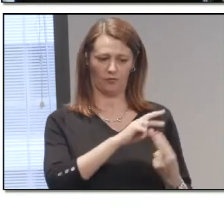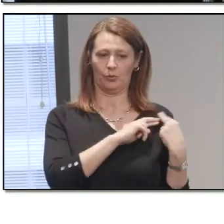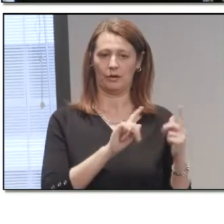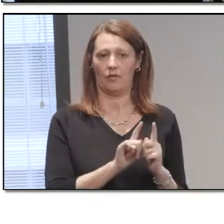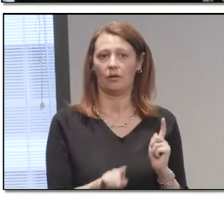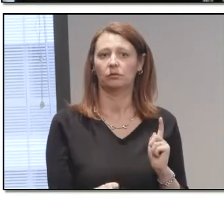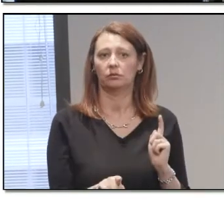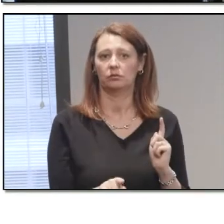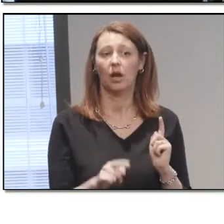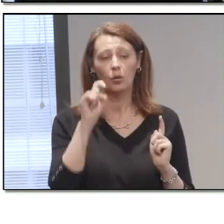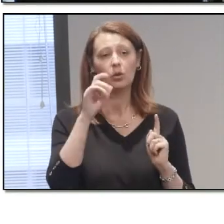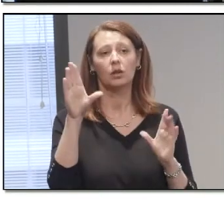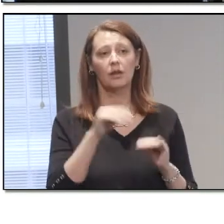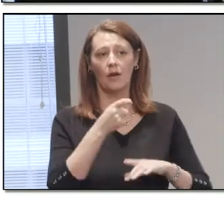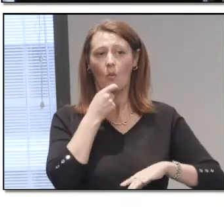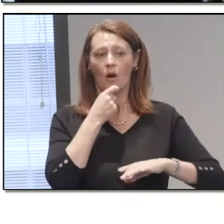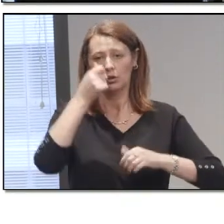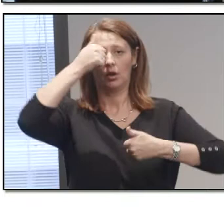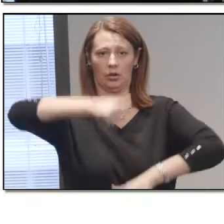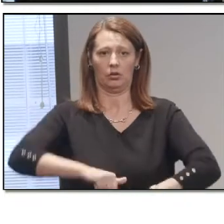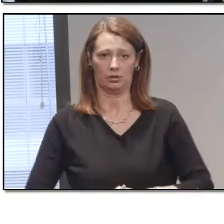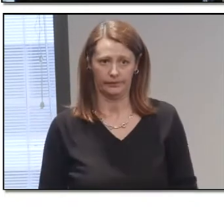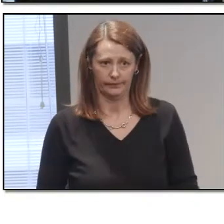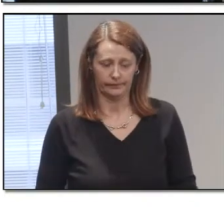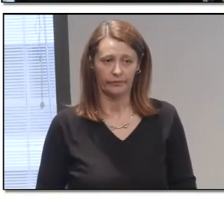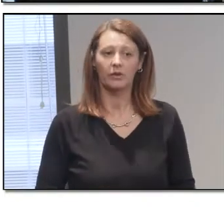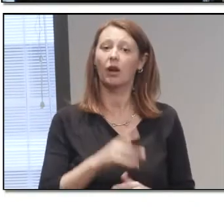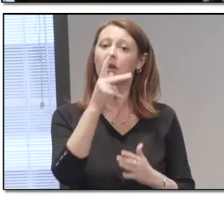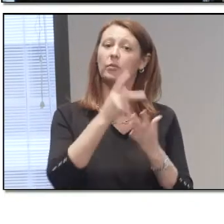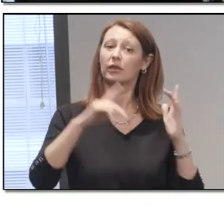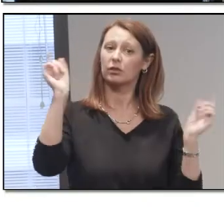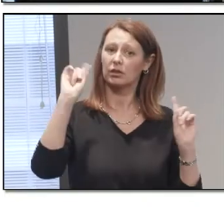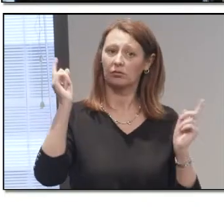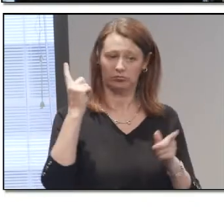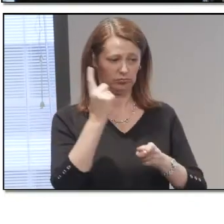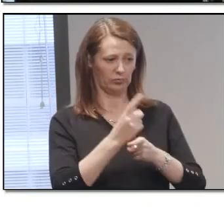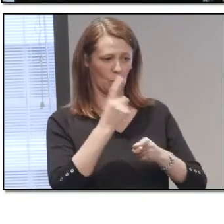to take us a while to get in that space. So, part of today is to talk about this interface